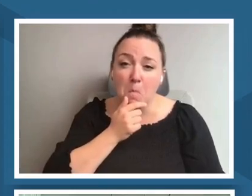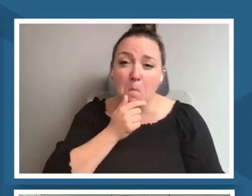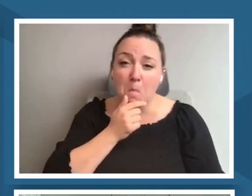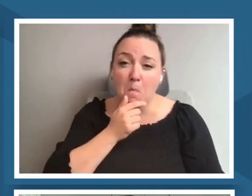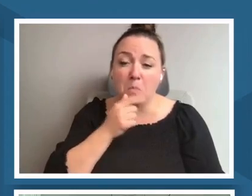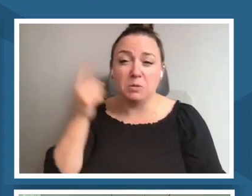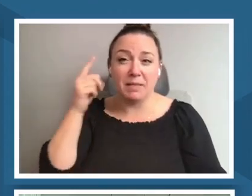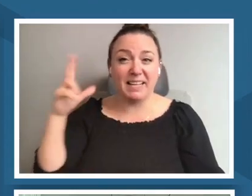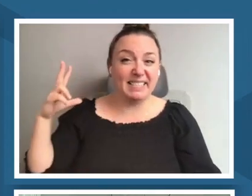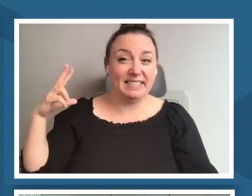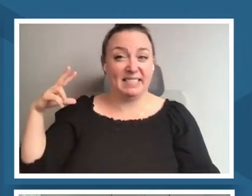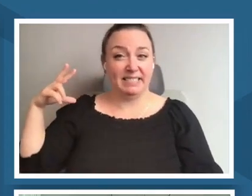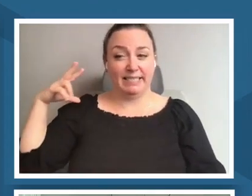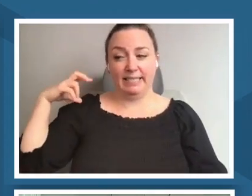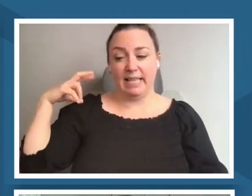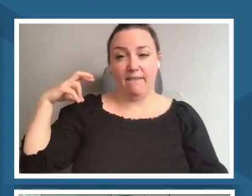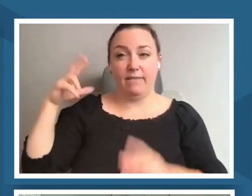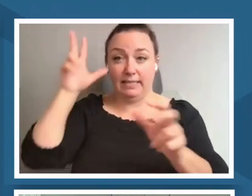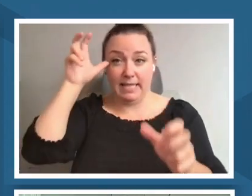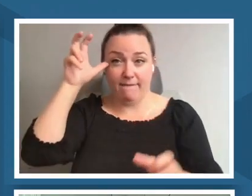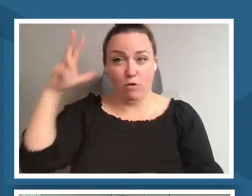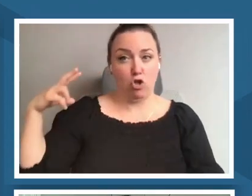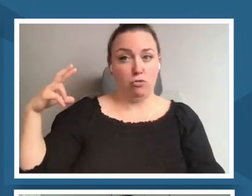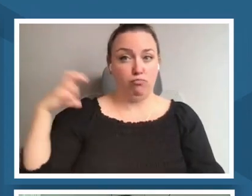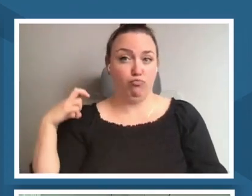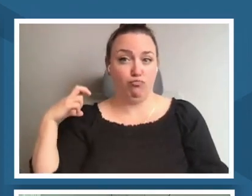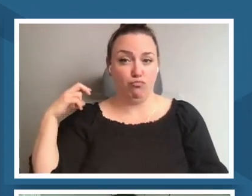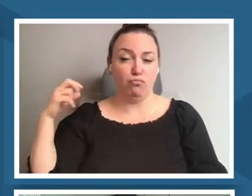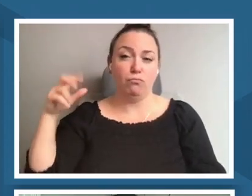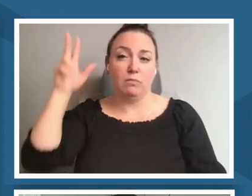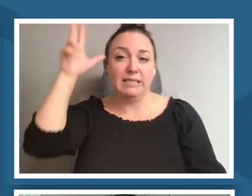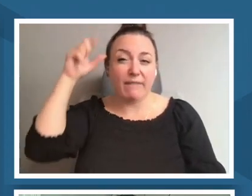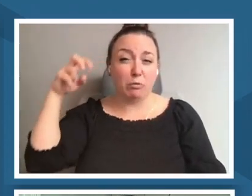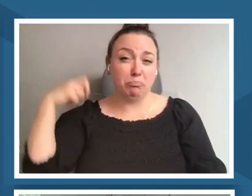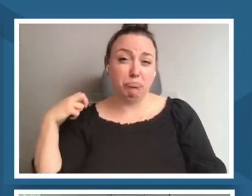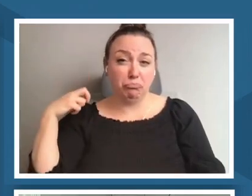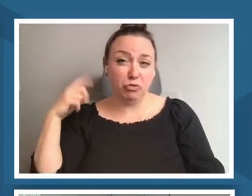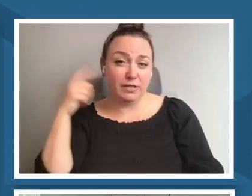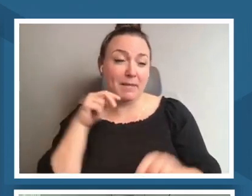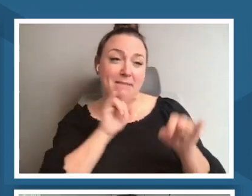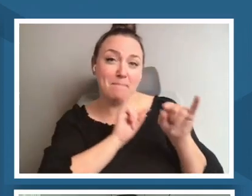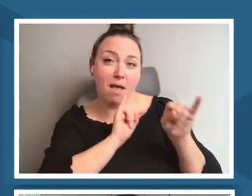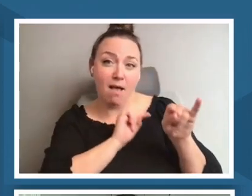shoulder kind of um